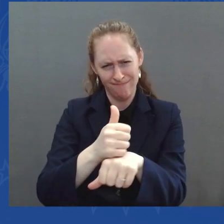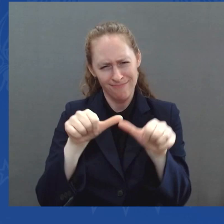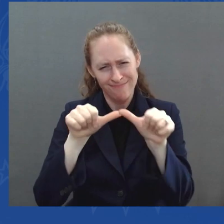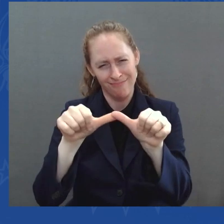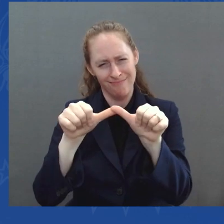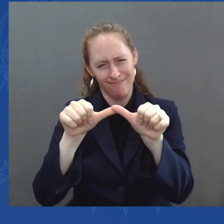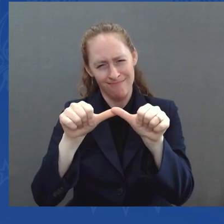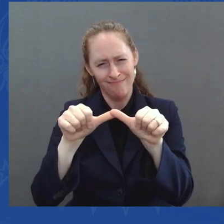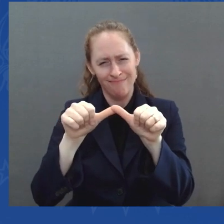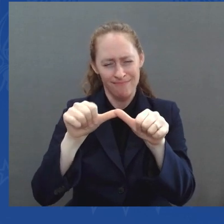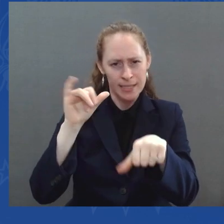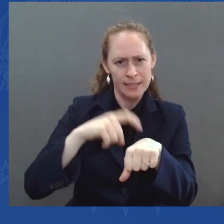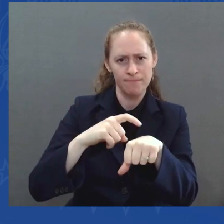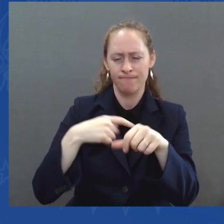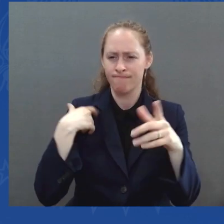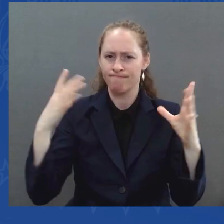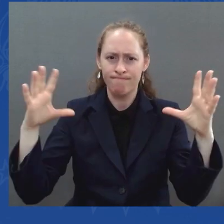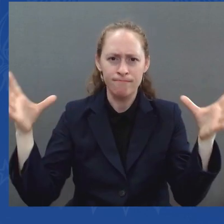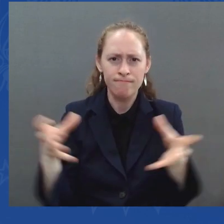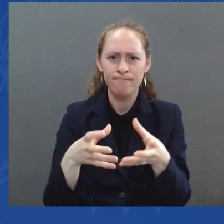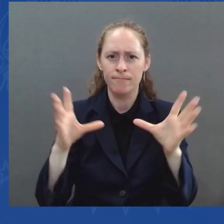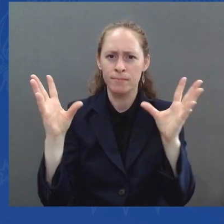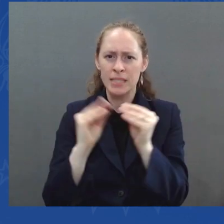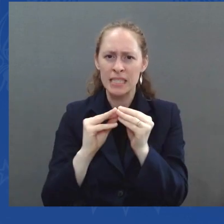And our own families had been touched by illness.